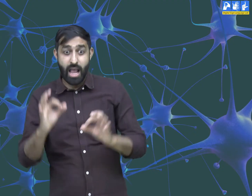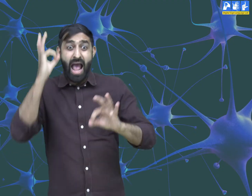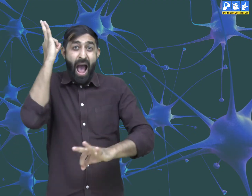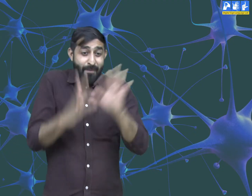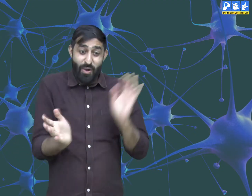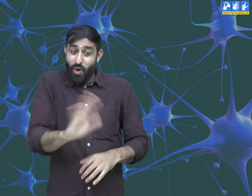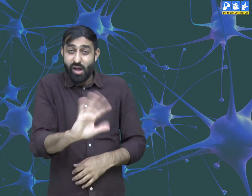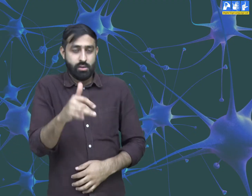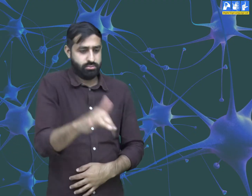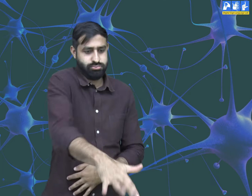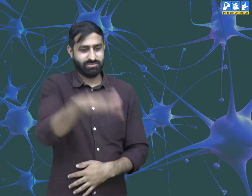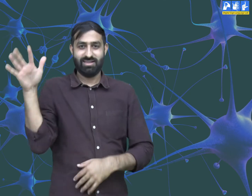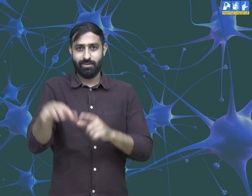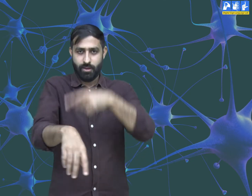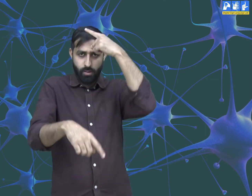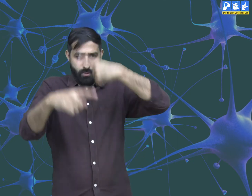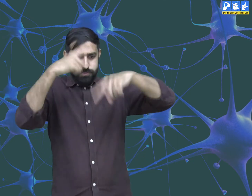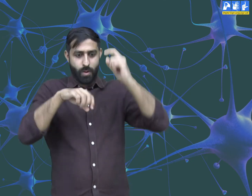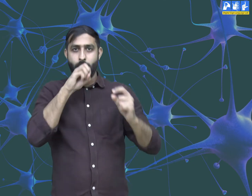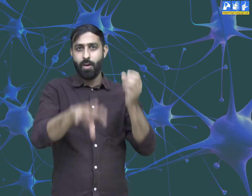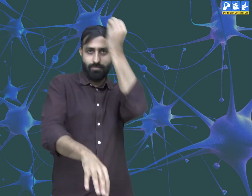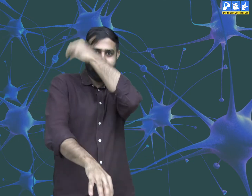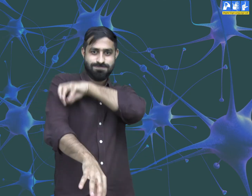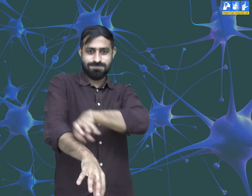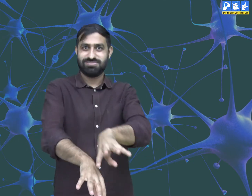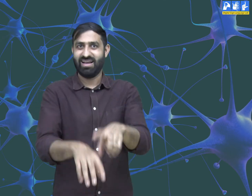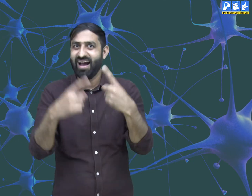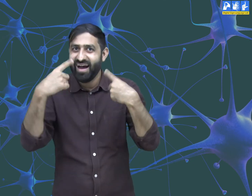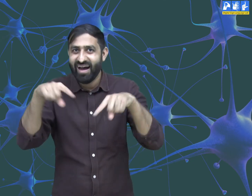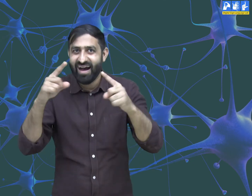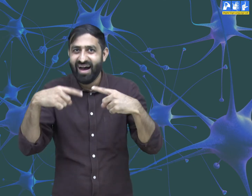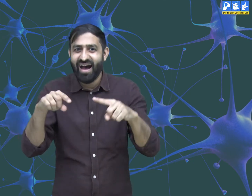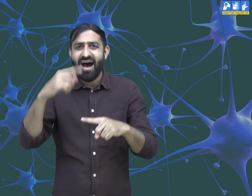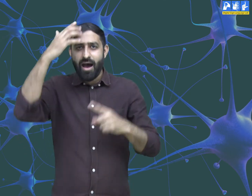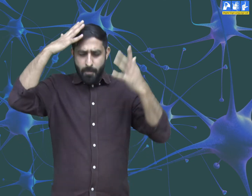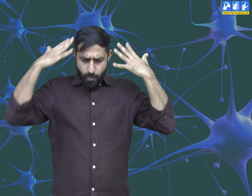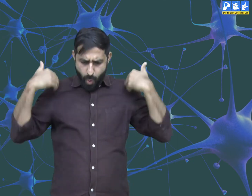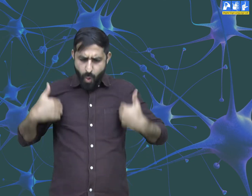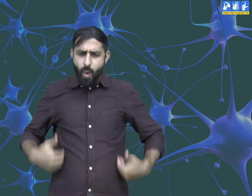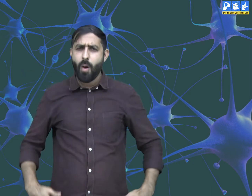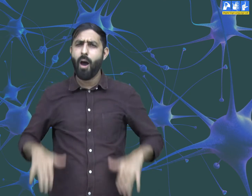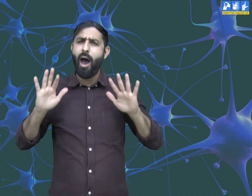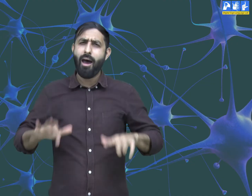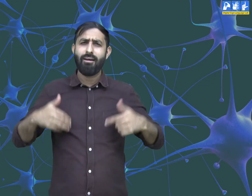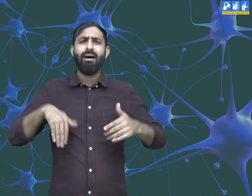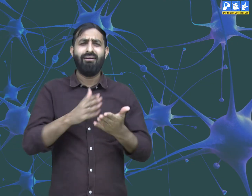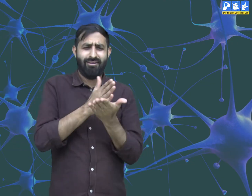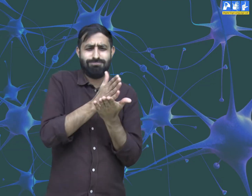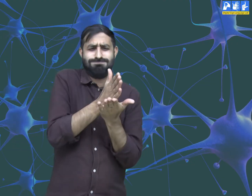Movement of the arms and legs and the function of many organs of our body.